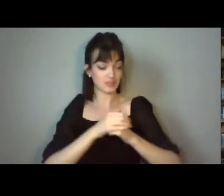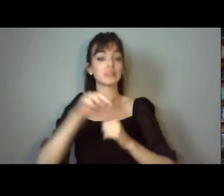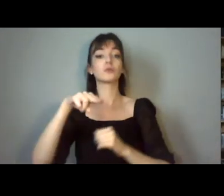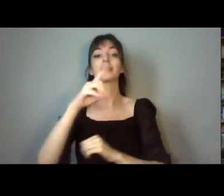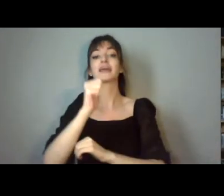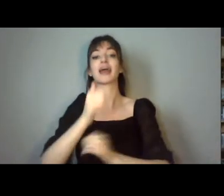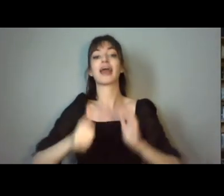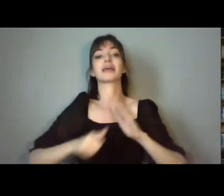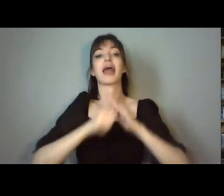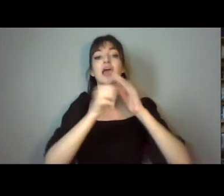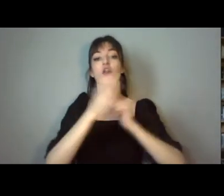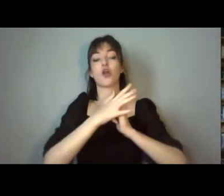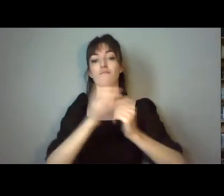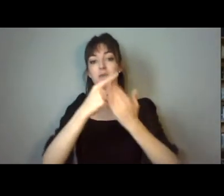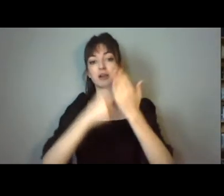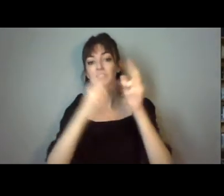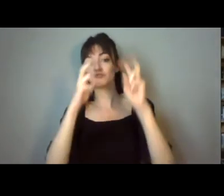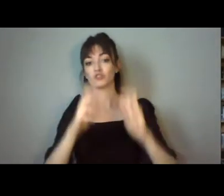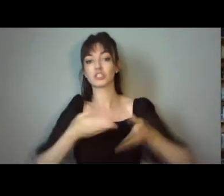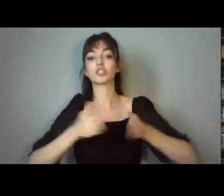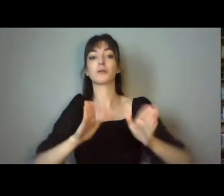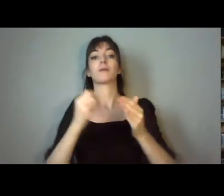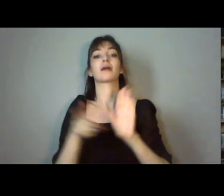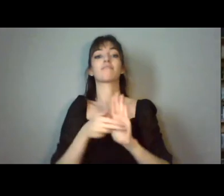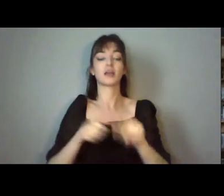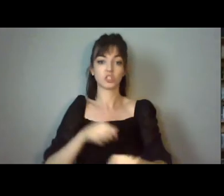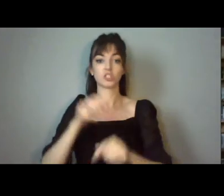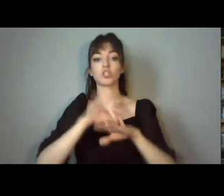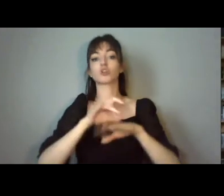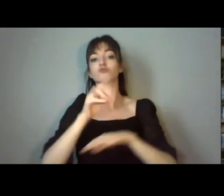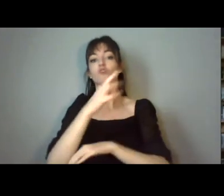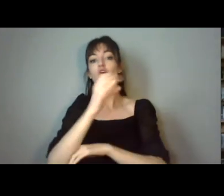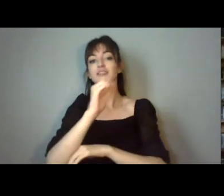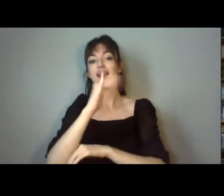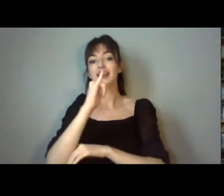and public affairs, Dr Roz Tamming has agreed to step into the breech to deliver the speech.